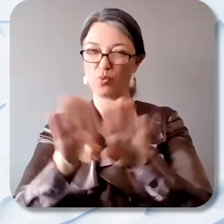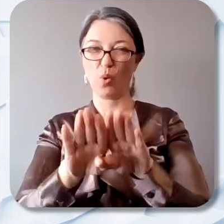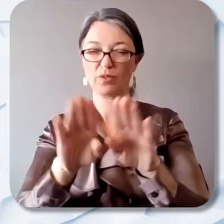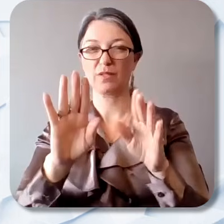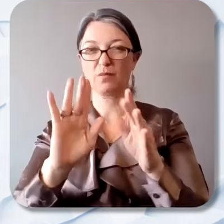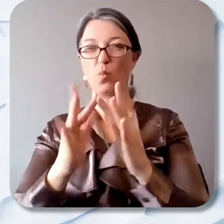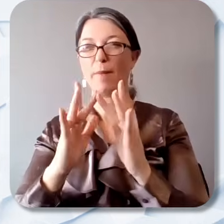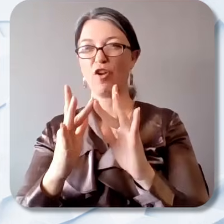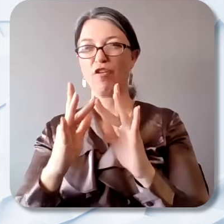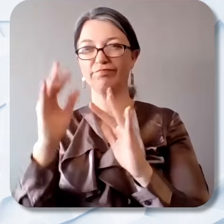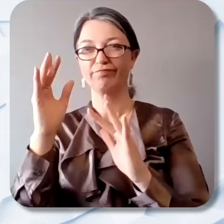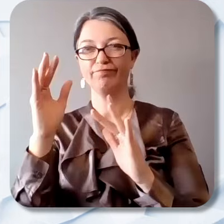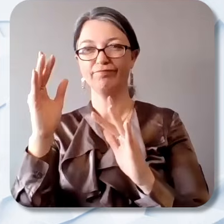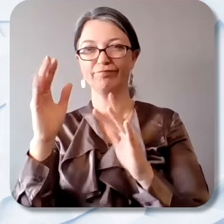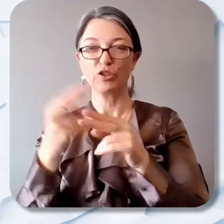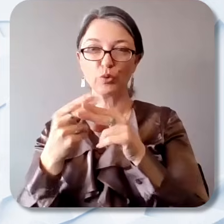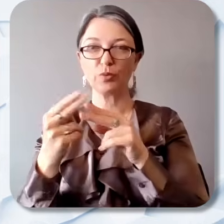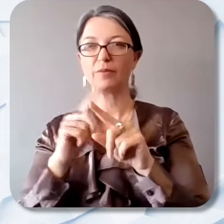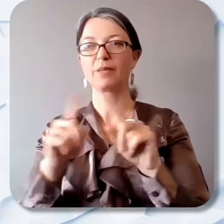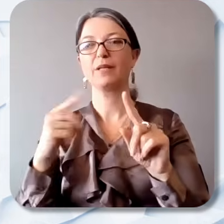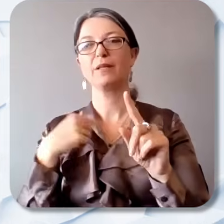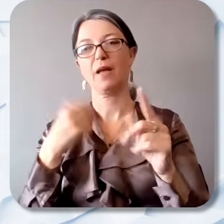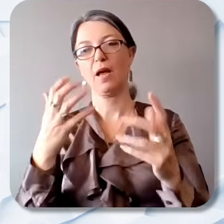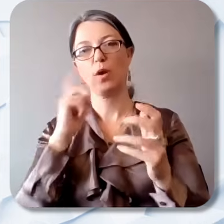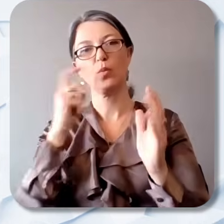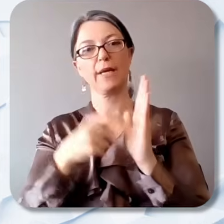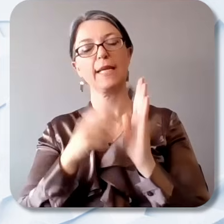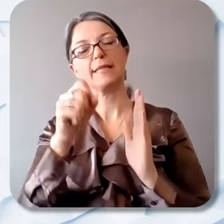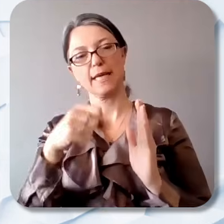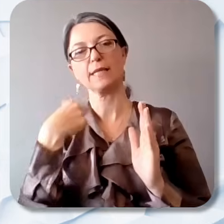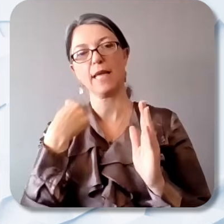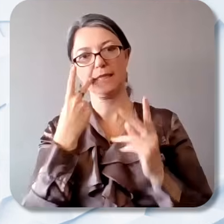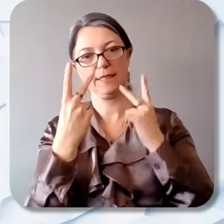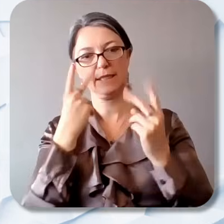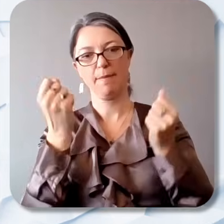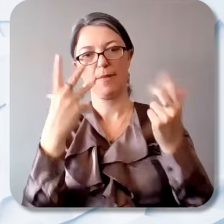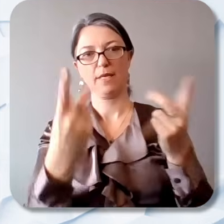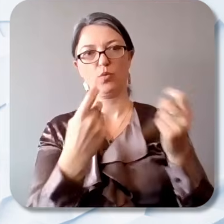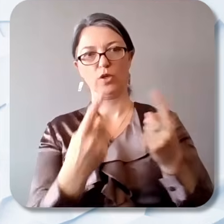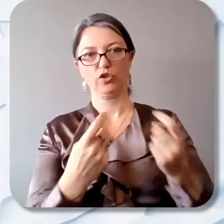But I wanted to be able to get through as many. I wanted to recognize that, yes, there's a lot of questions in here, and we see them,